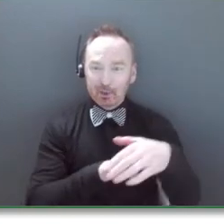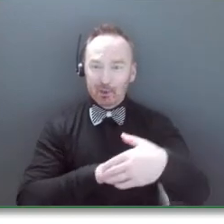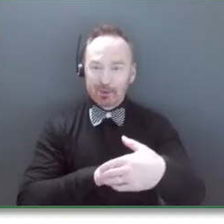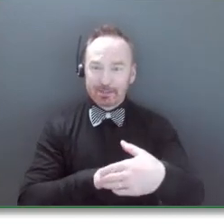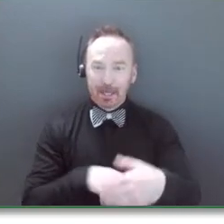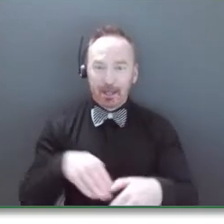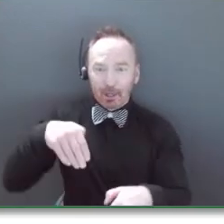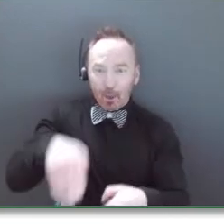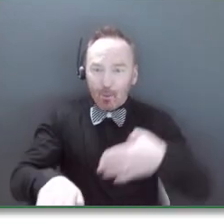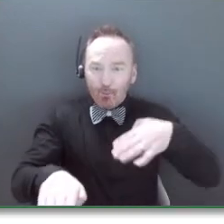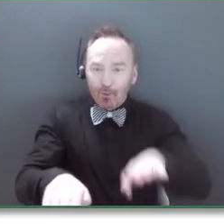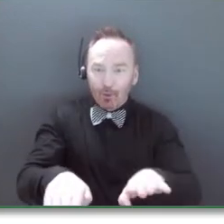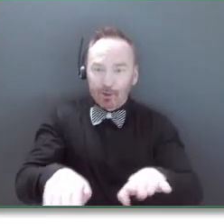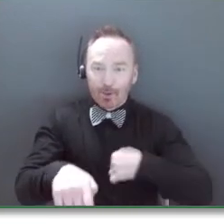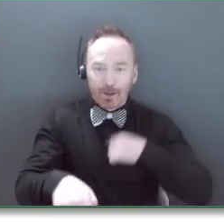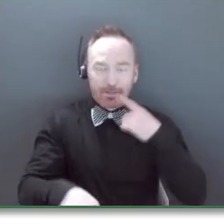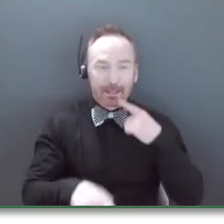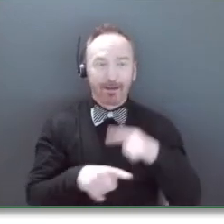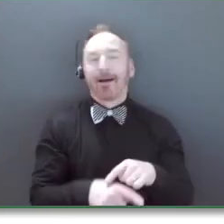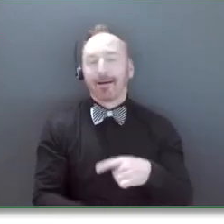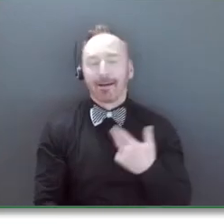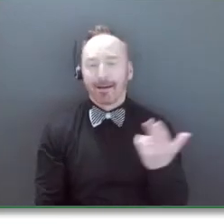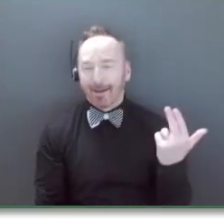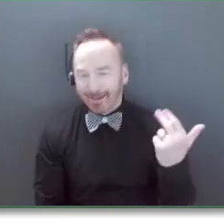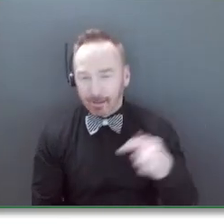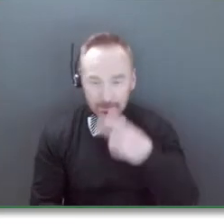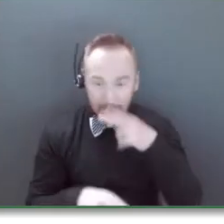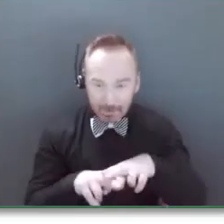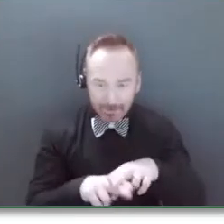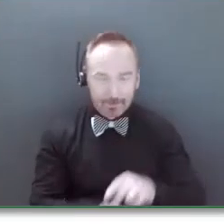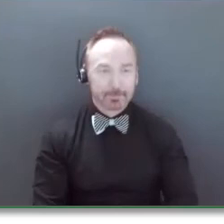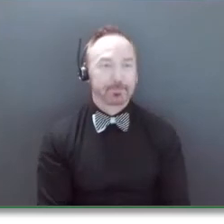some fun on that episode. Next slide please.